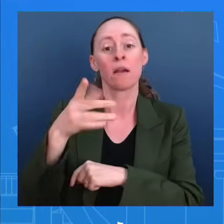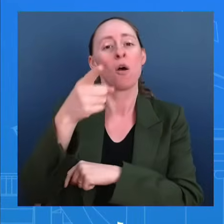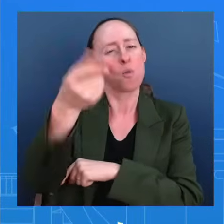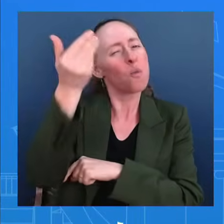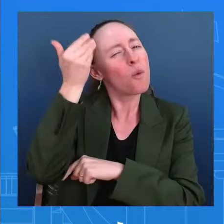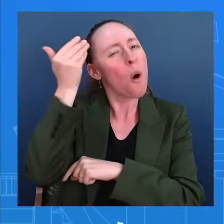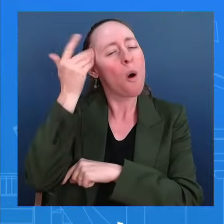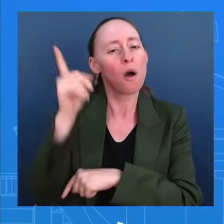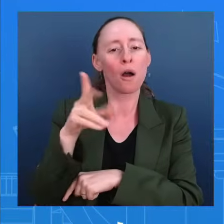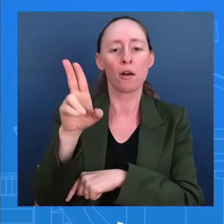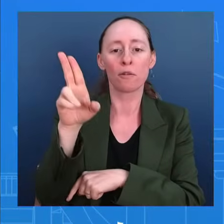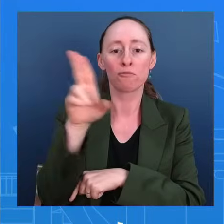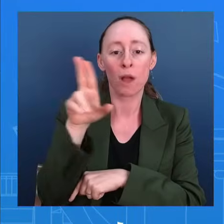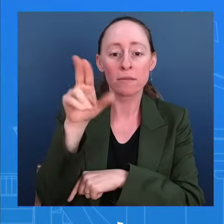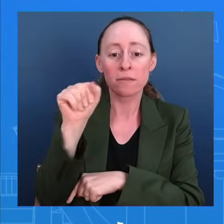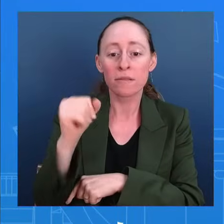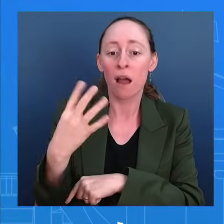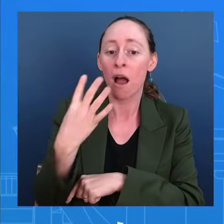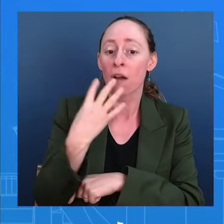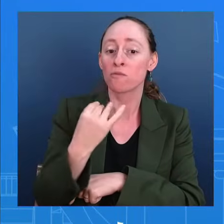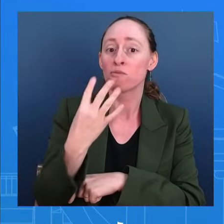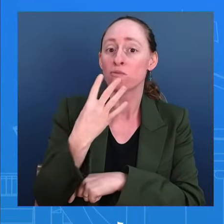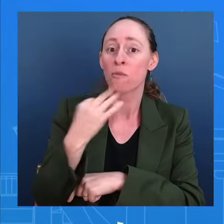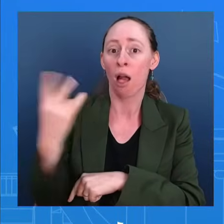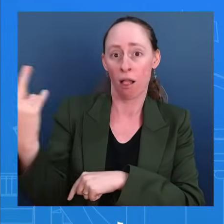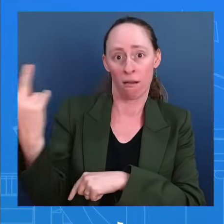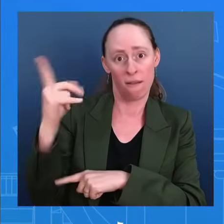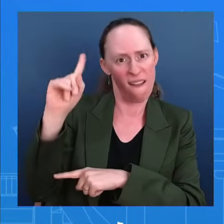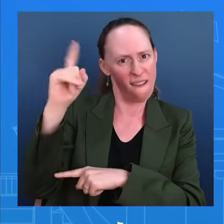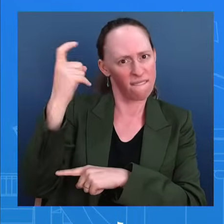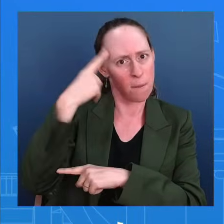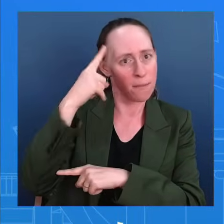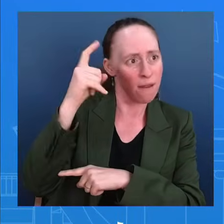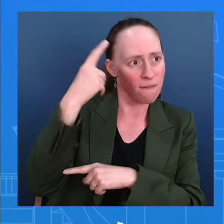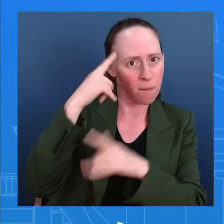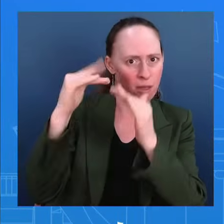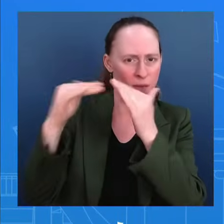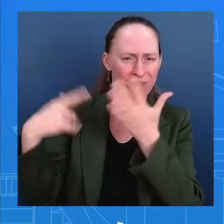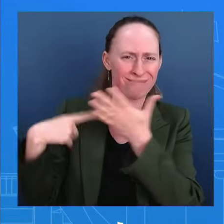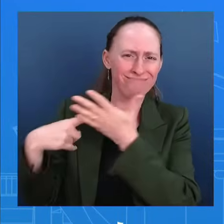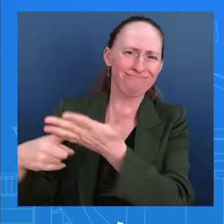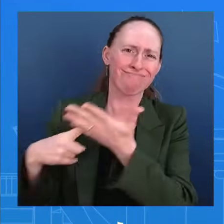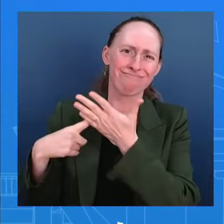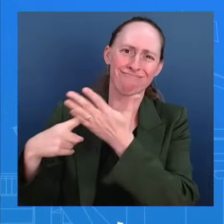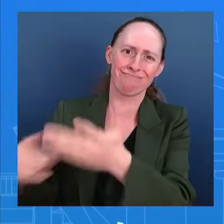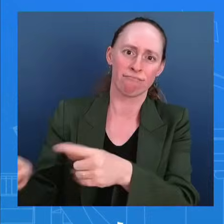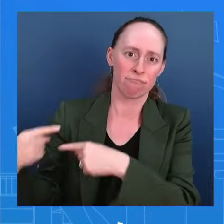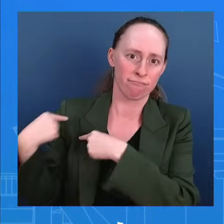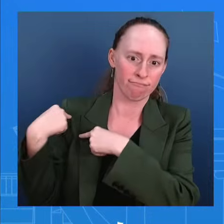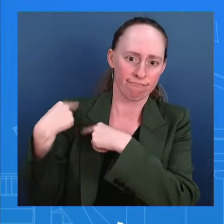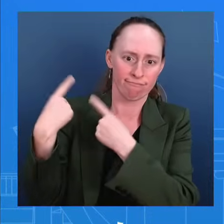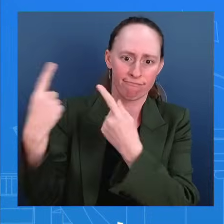have had discussion since last week after -- certainly since after the Iran attack.